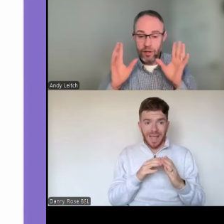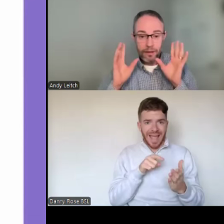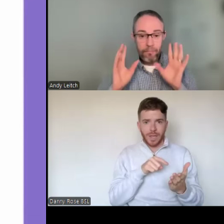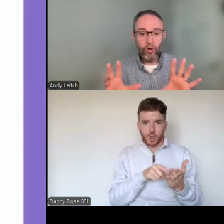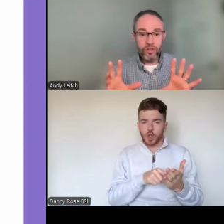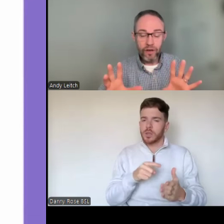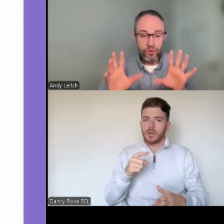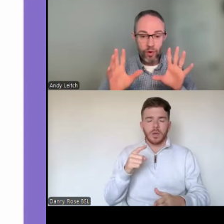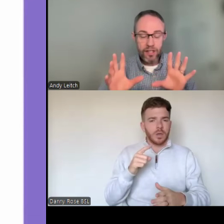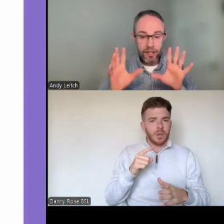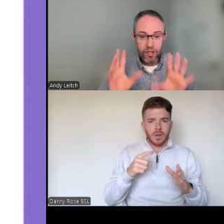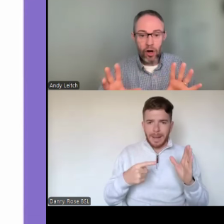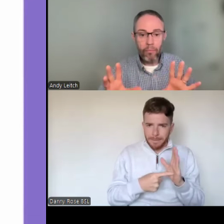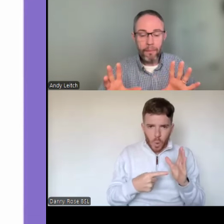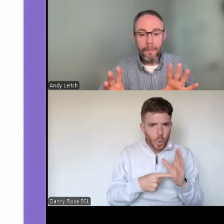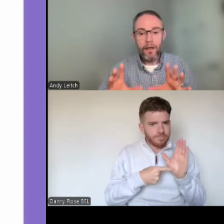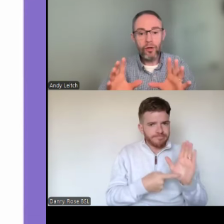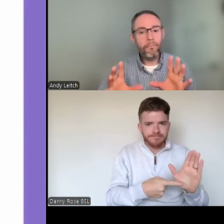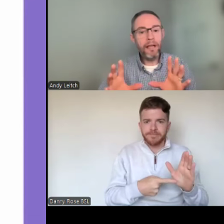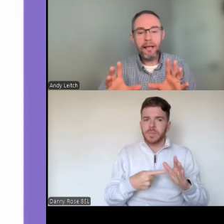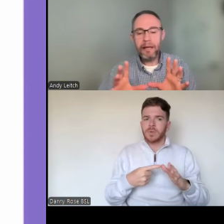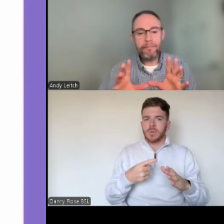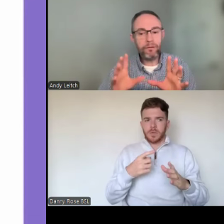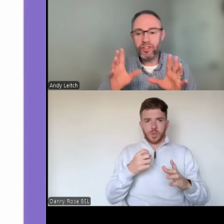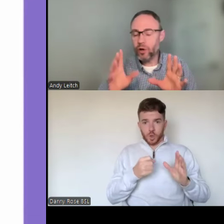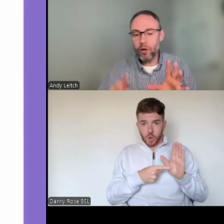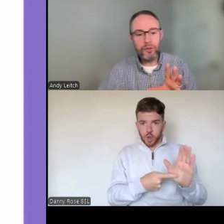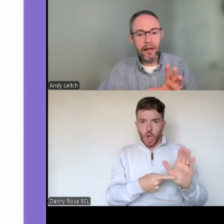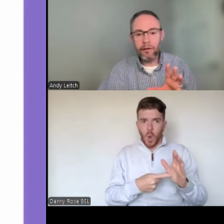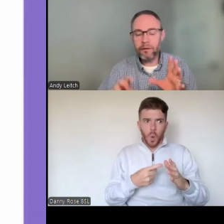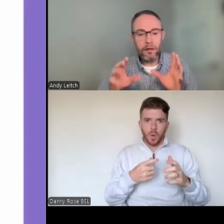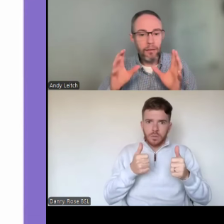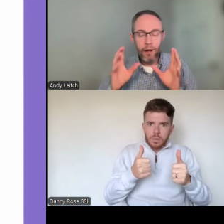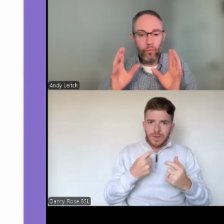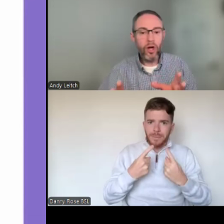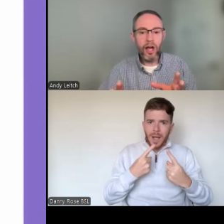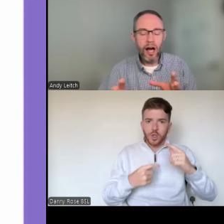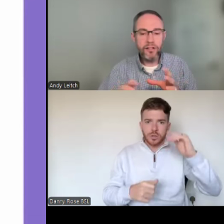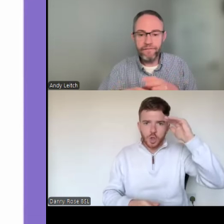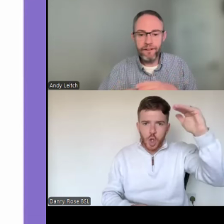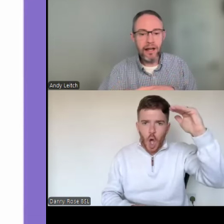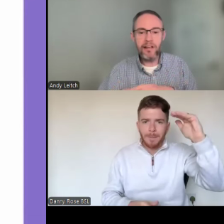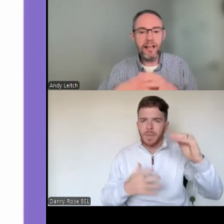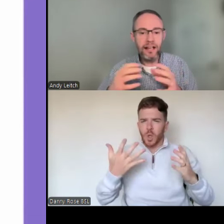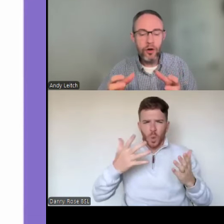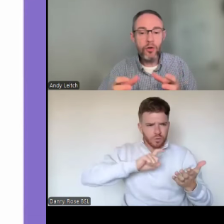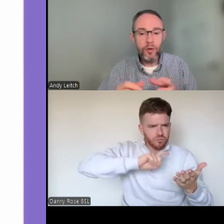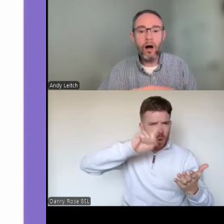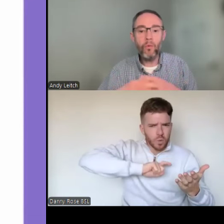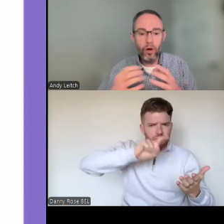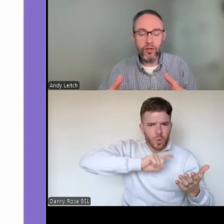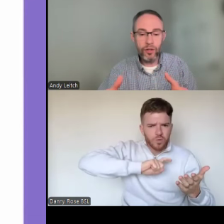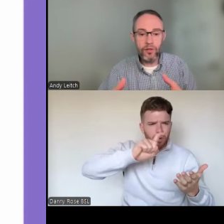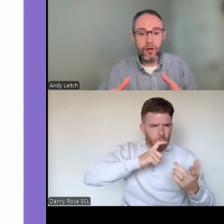so the important stuff is right at the top. You're not making people scroll down and work hard to find out exactly who you are and what you do.